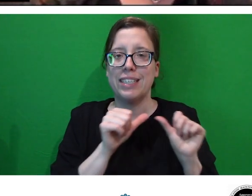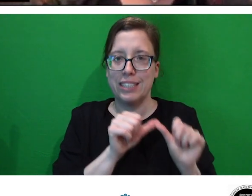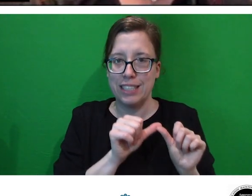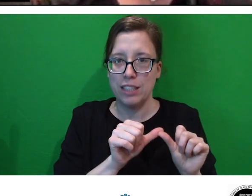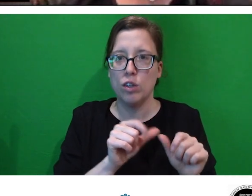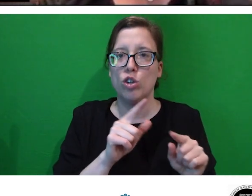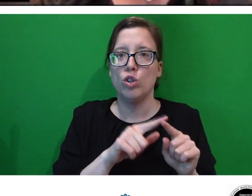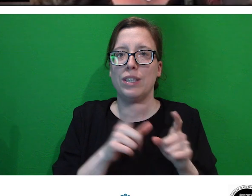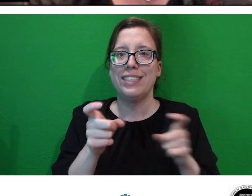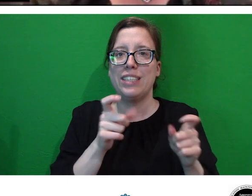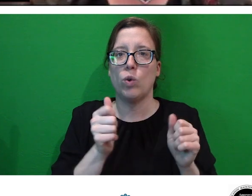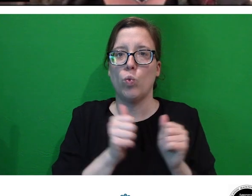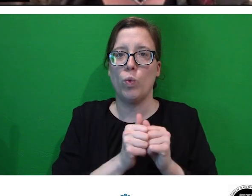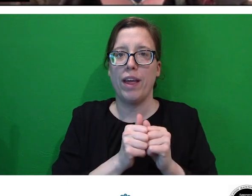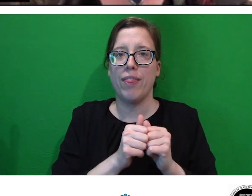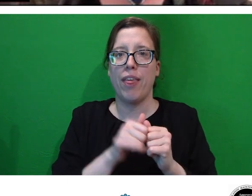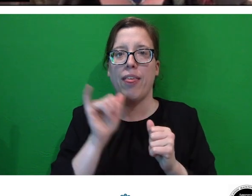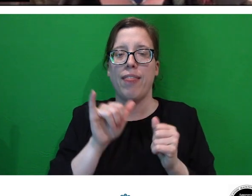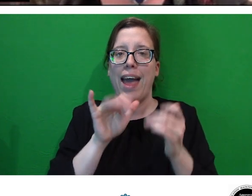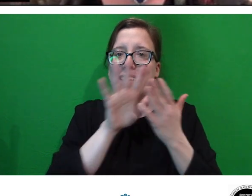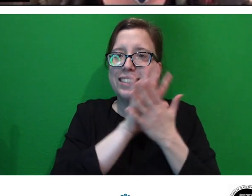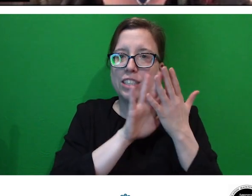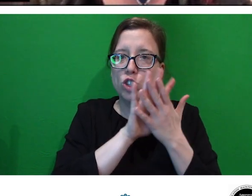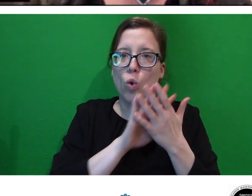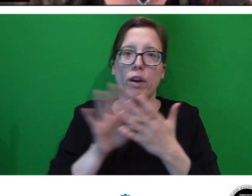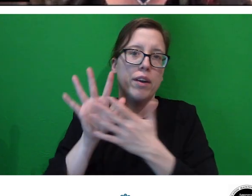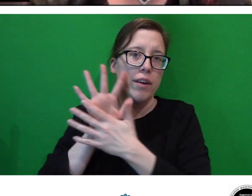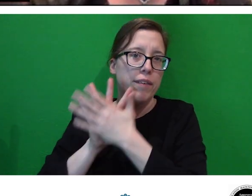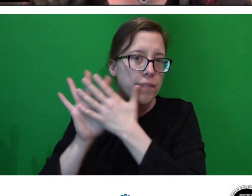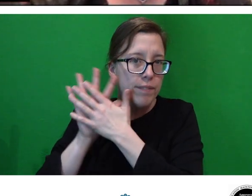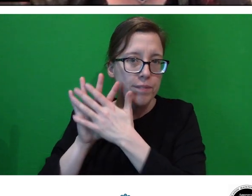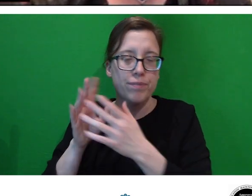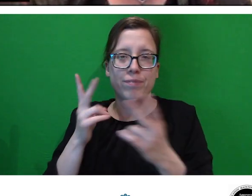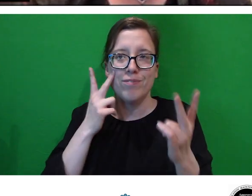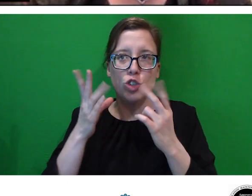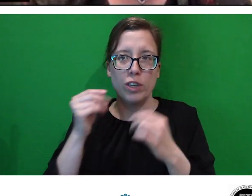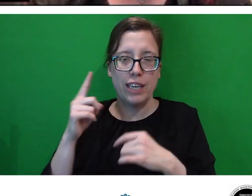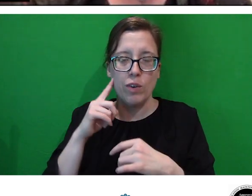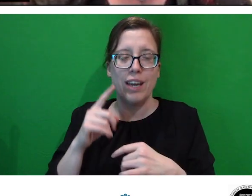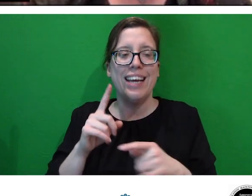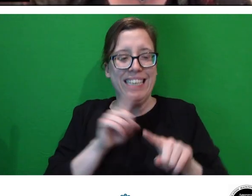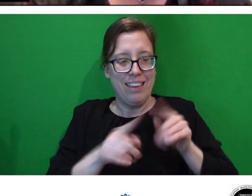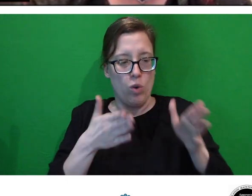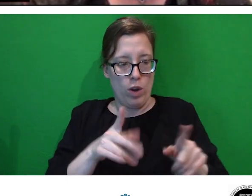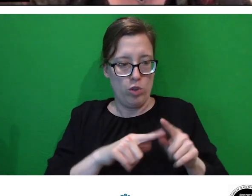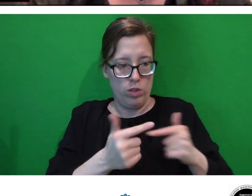that the people who use the ProTactile strategies are interacting with the learner consistently